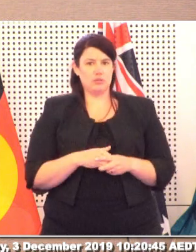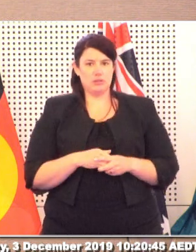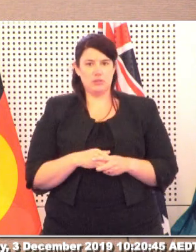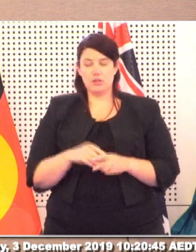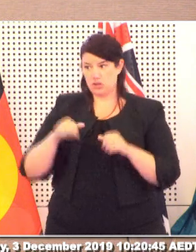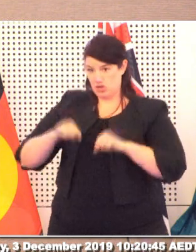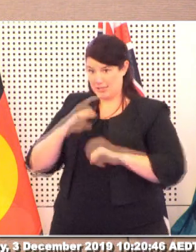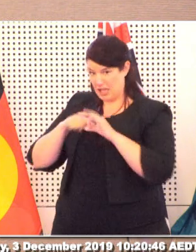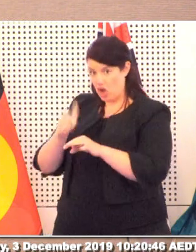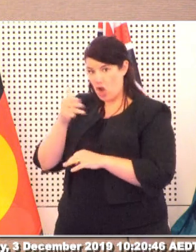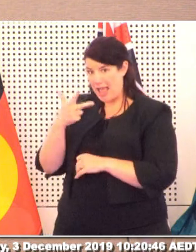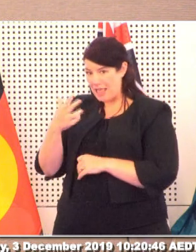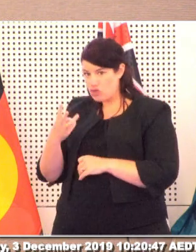That was in 1983.